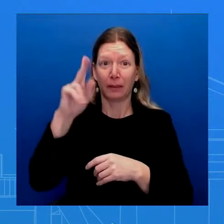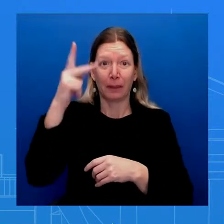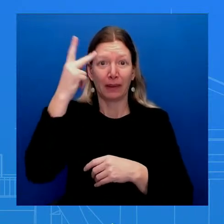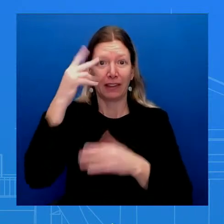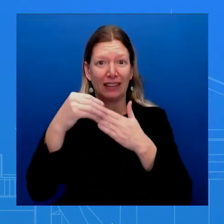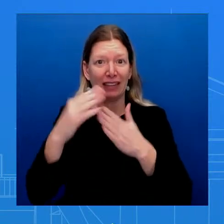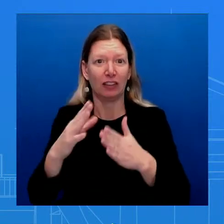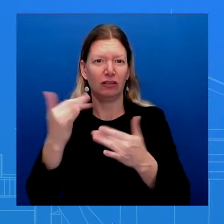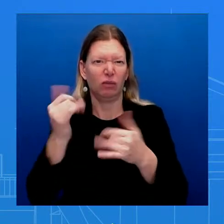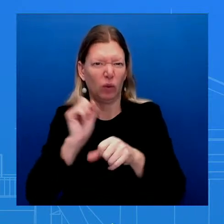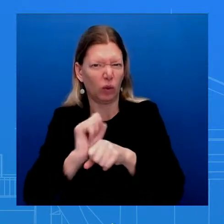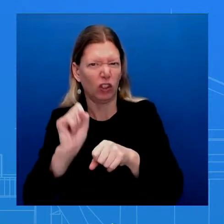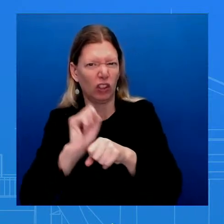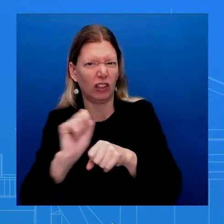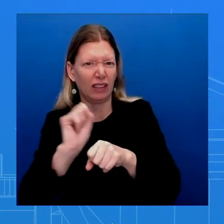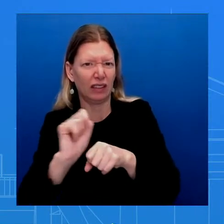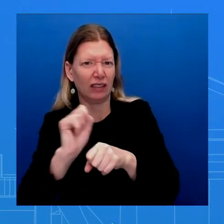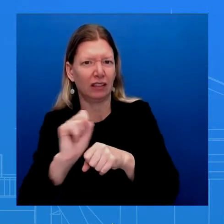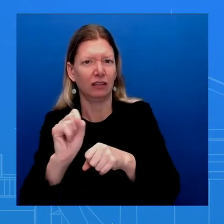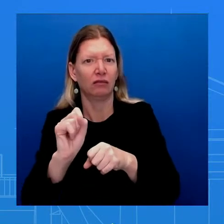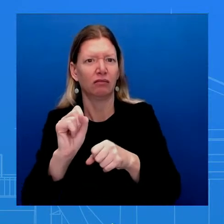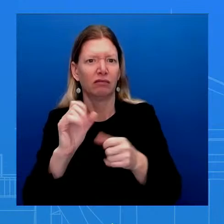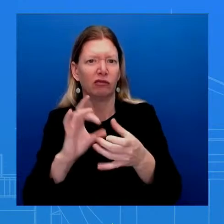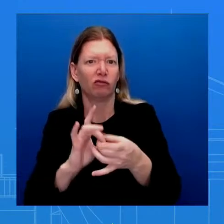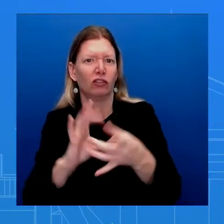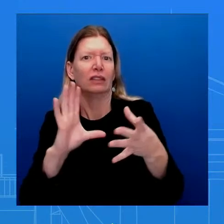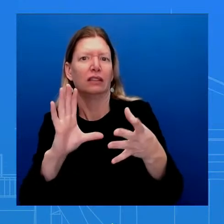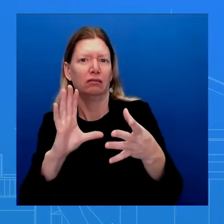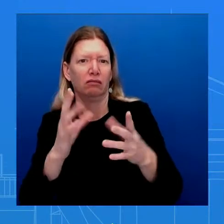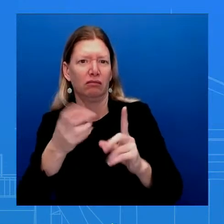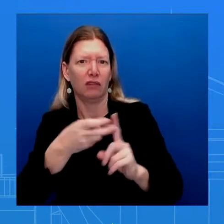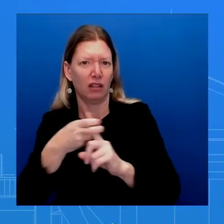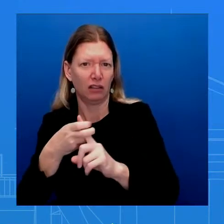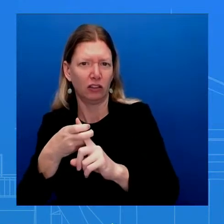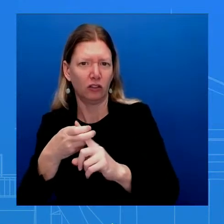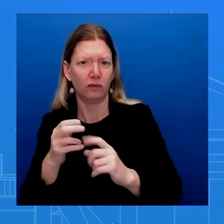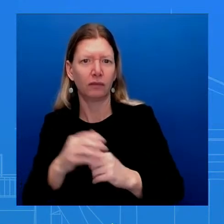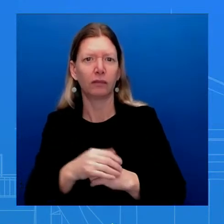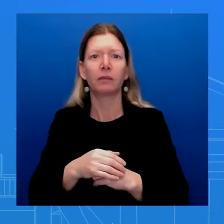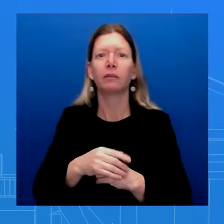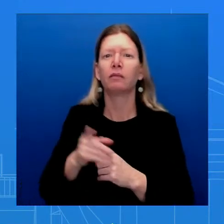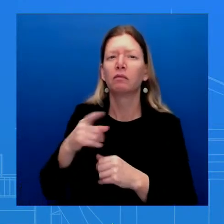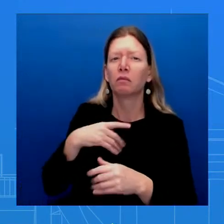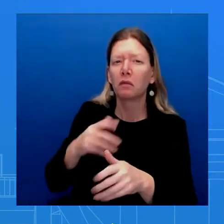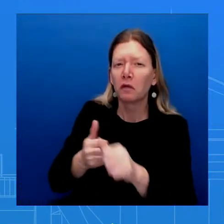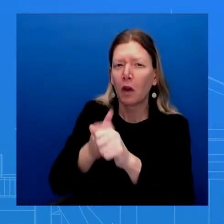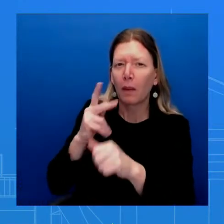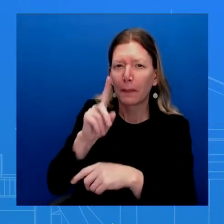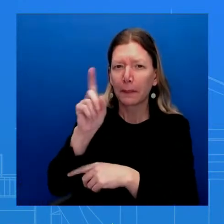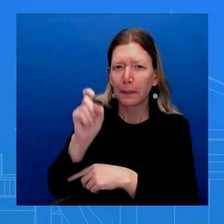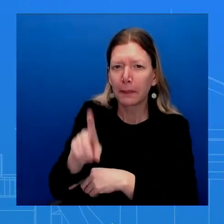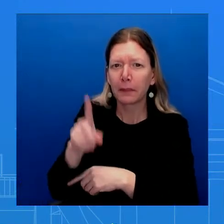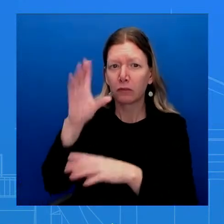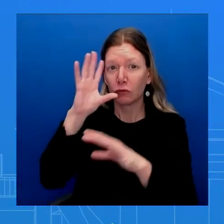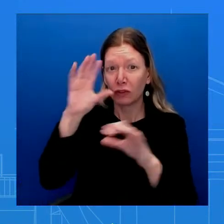remark that the President made, I understand he also said he's standing by his approach. But was he saying that he's open to conditioning aid